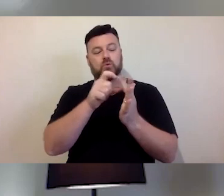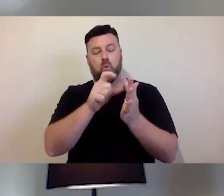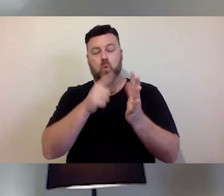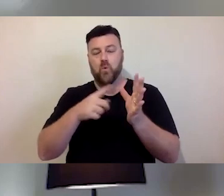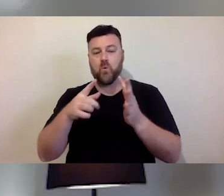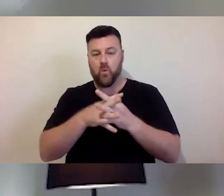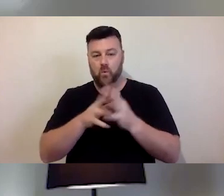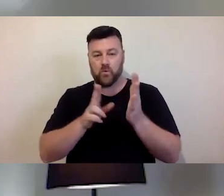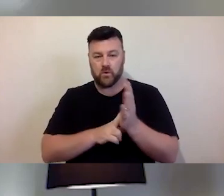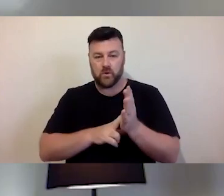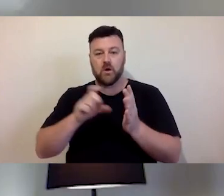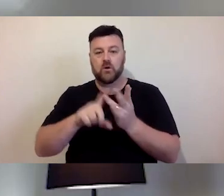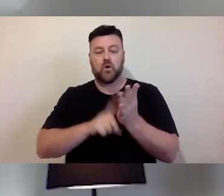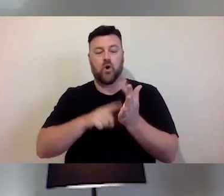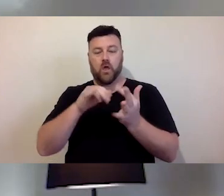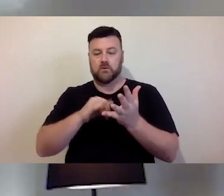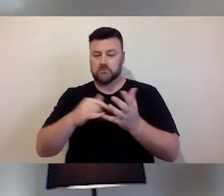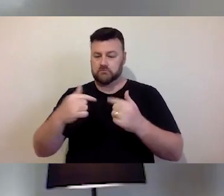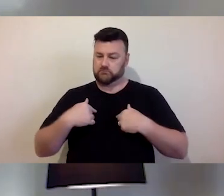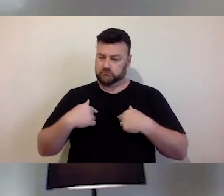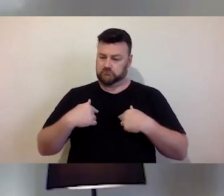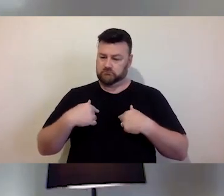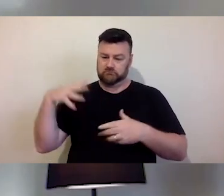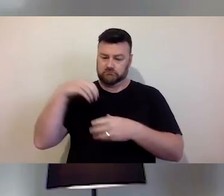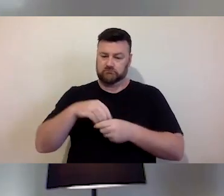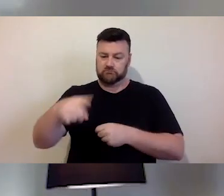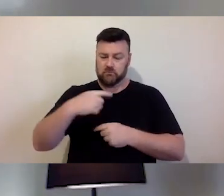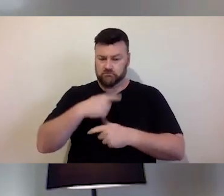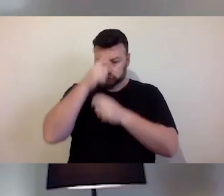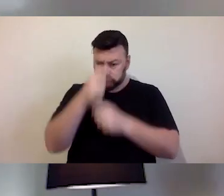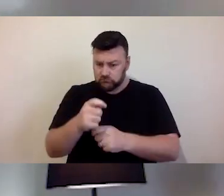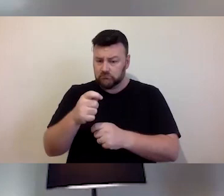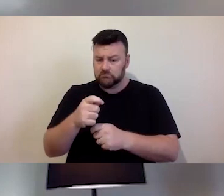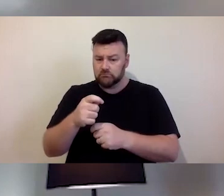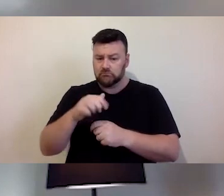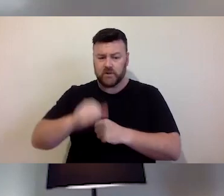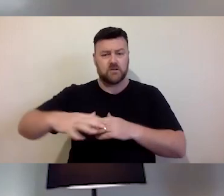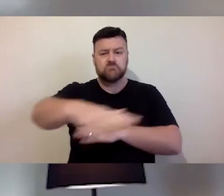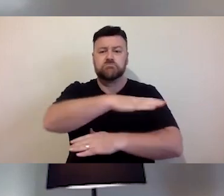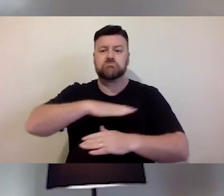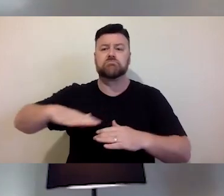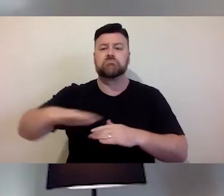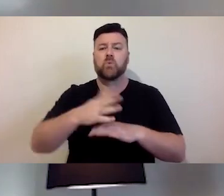Gundungurra, I pay my deep respect to the country I stand in today, the